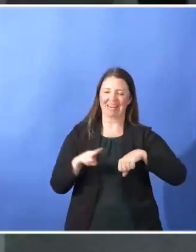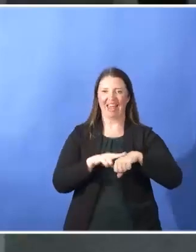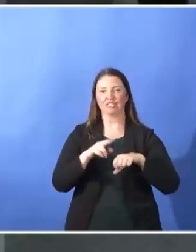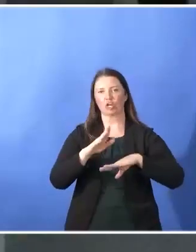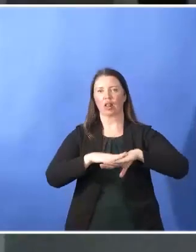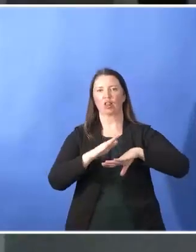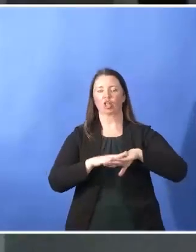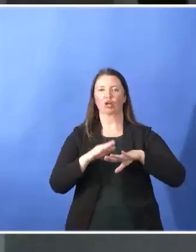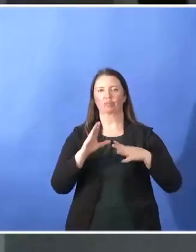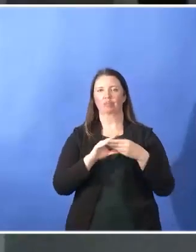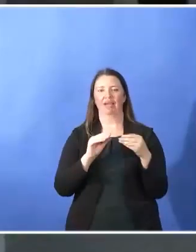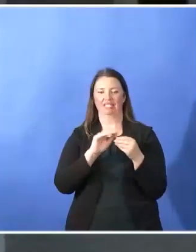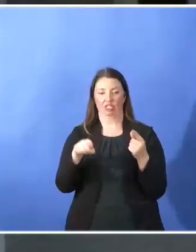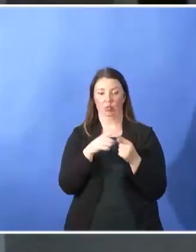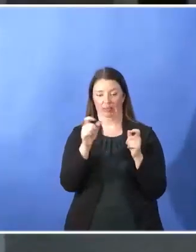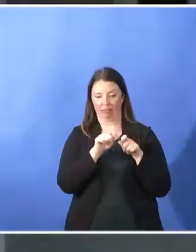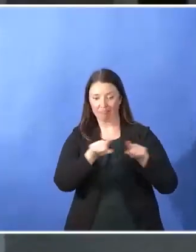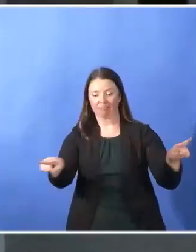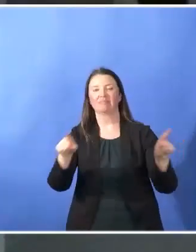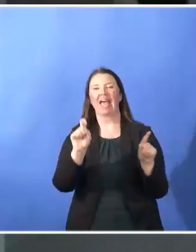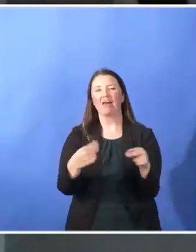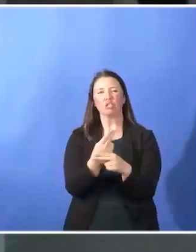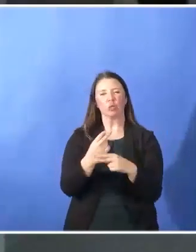LANGUAGE RATHER THAN TECHNICAL JARGON IN ORDER TO MAKE IT